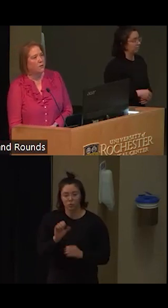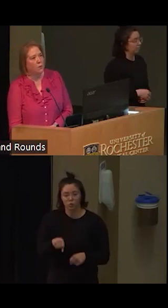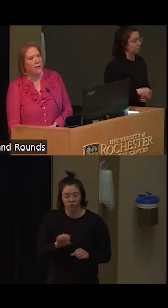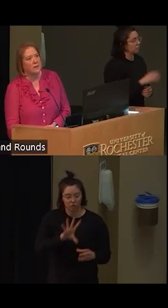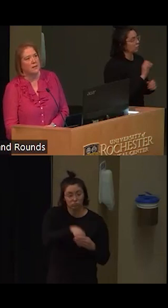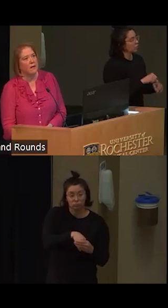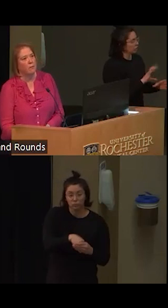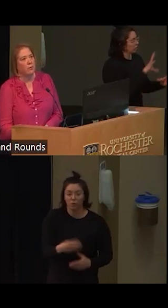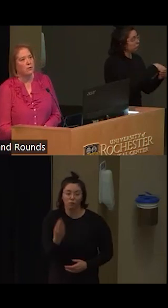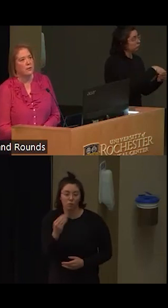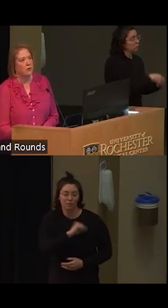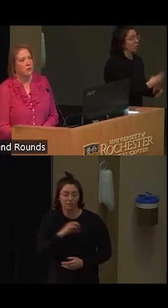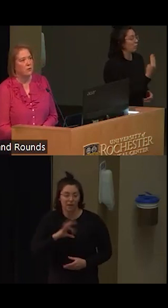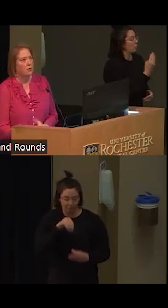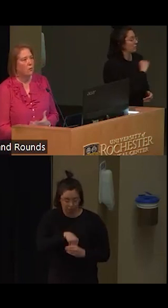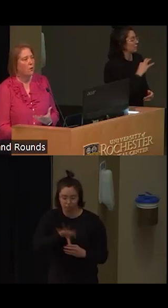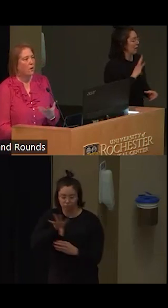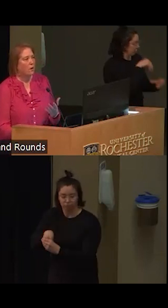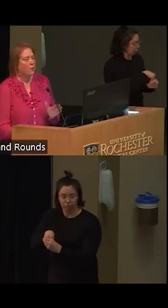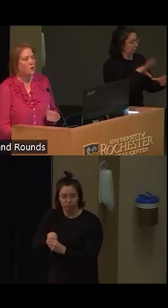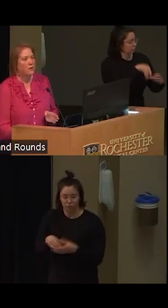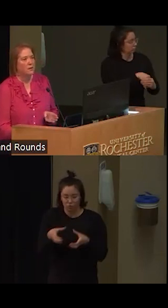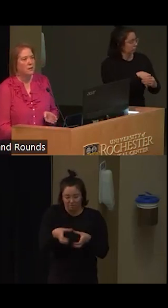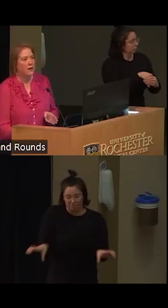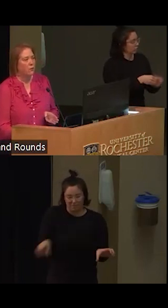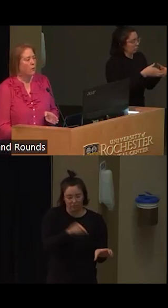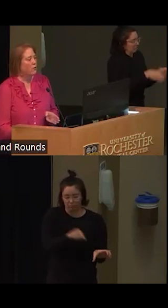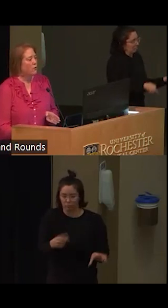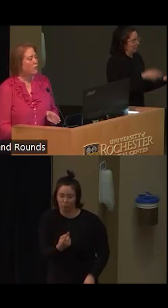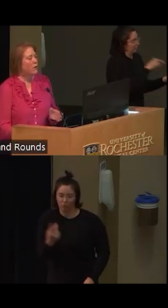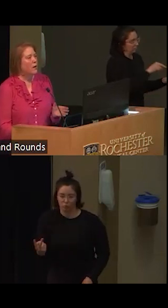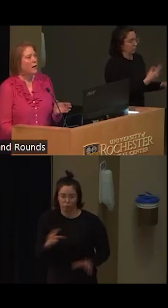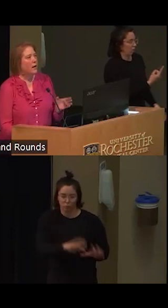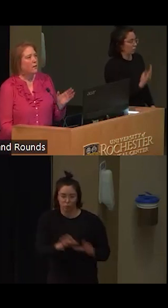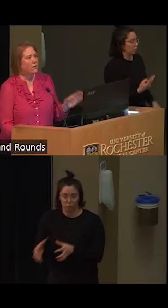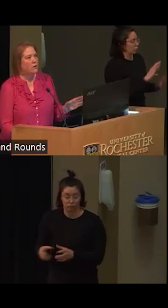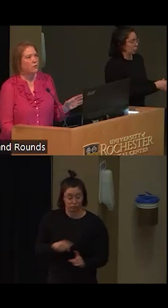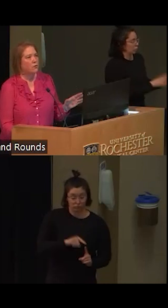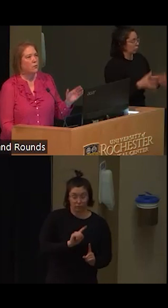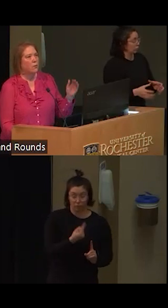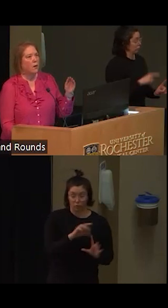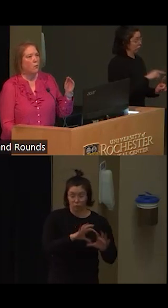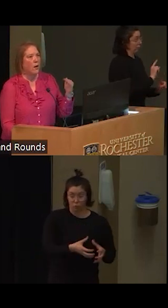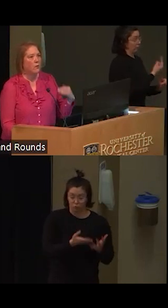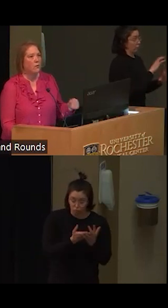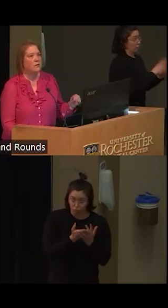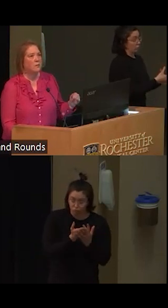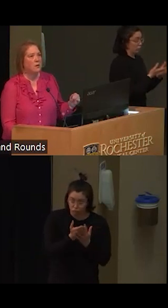up to 14 staff per session so we split the staff group in two and the first group went through the